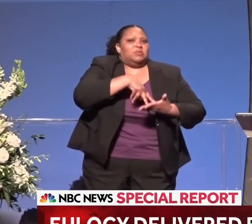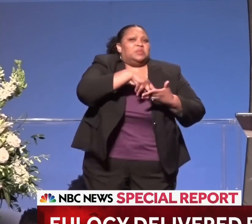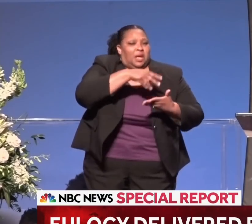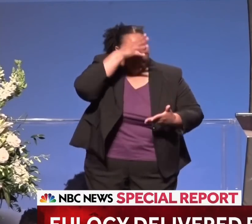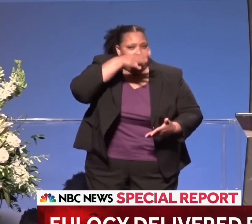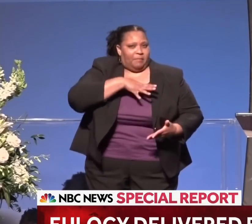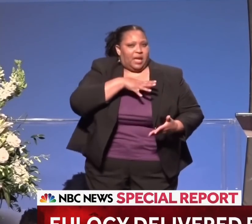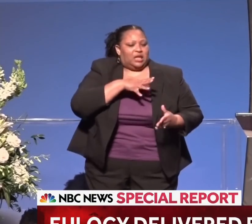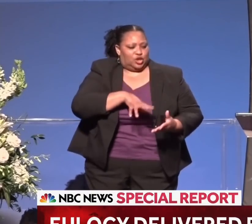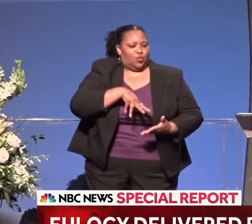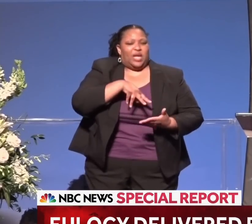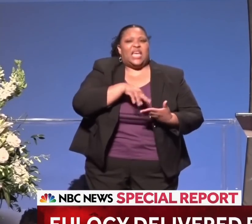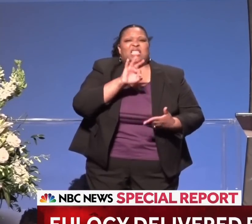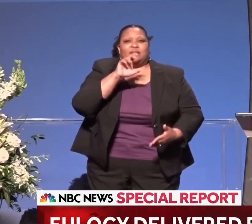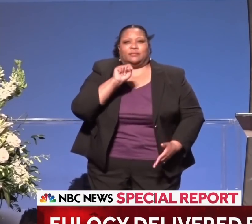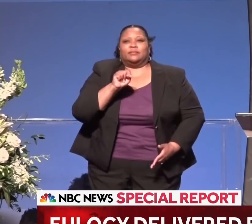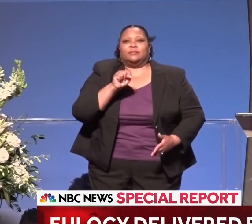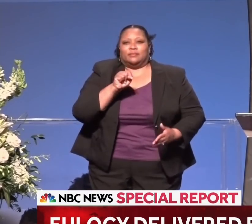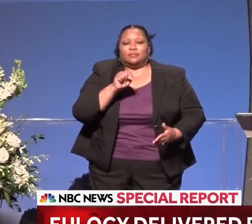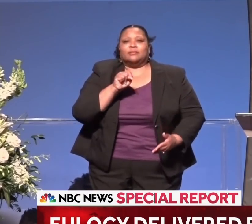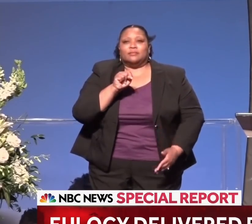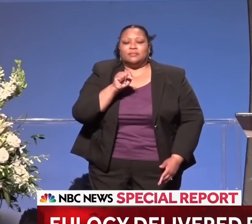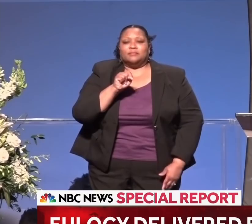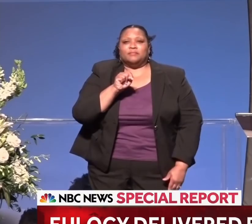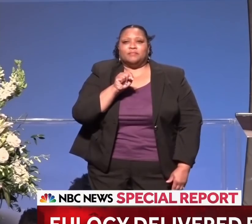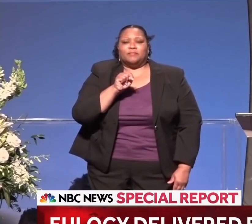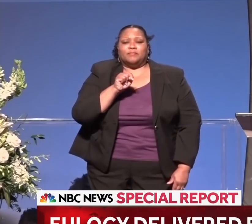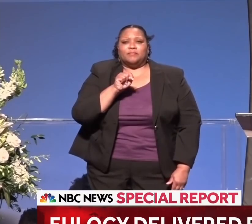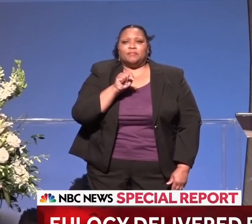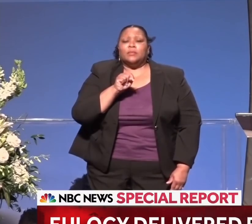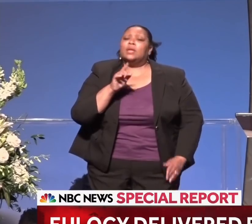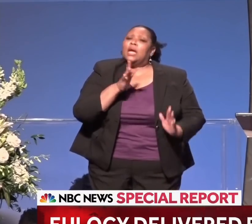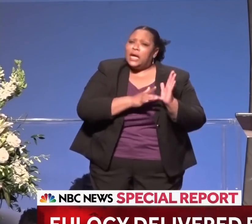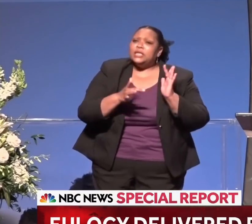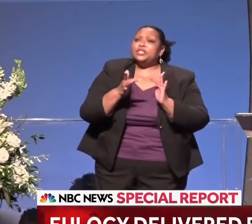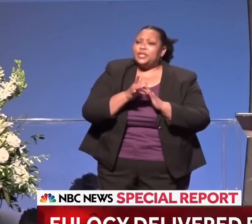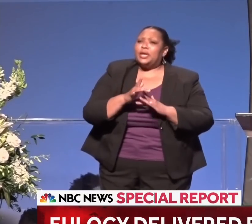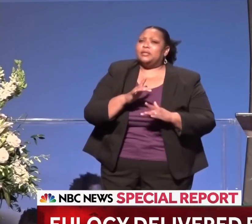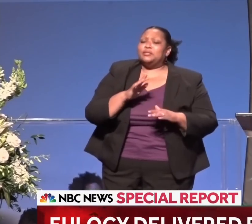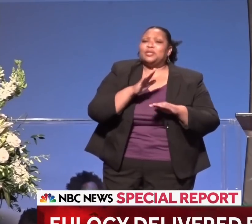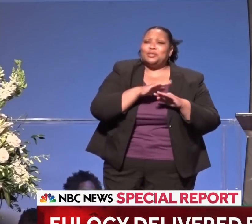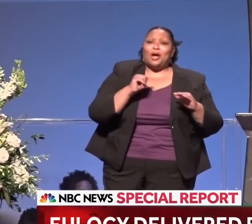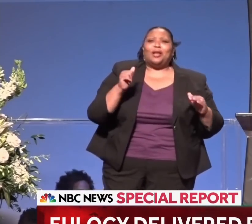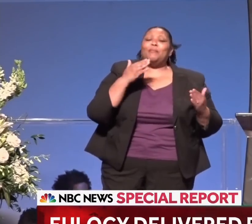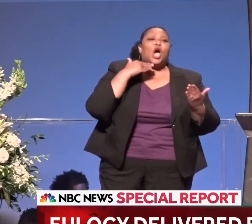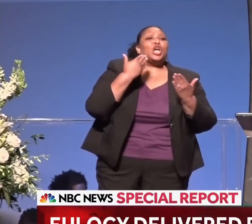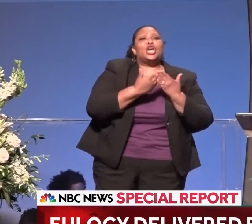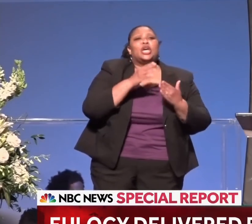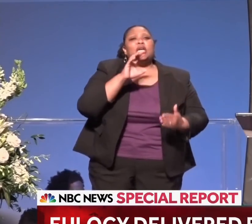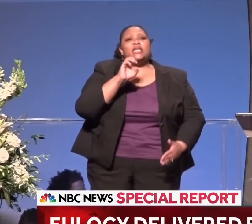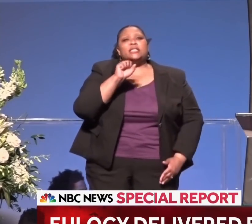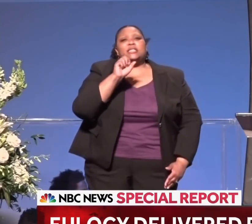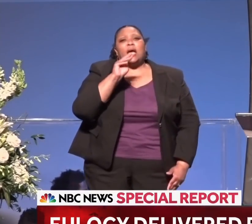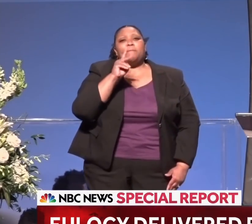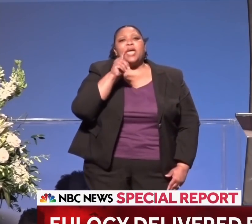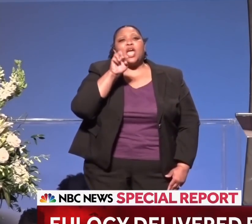THE SAME RELIGION, BUT HE PICKED THE MAN UP AND HE TOOK CARE OF RESTORING THE MAN TO HIS